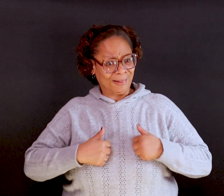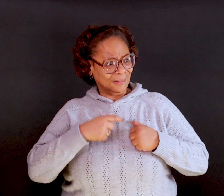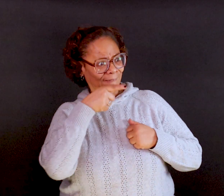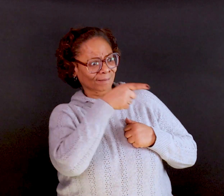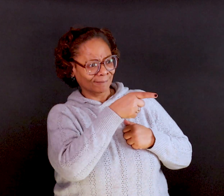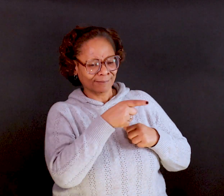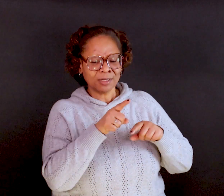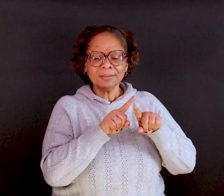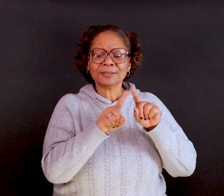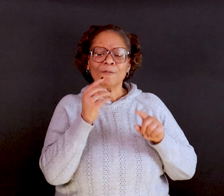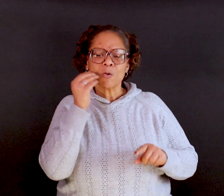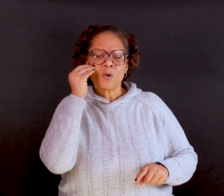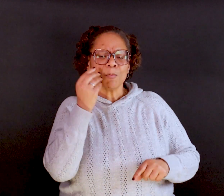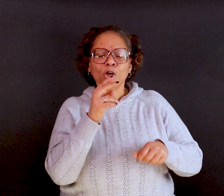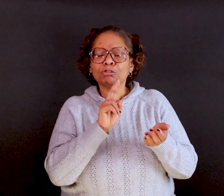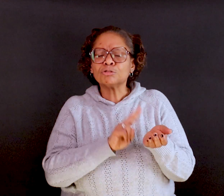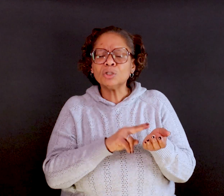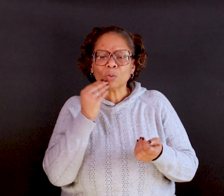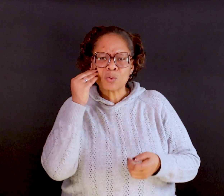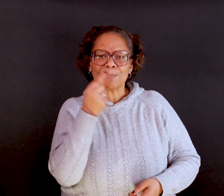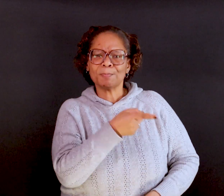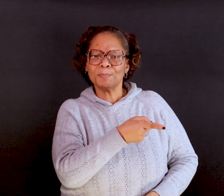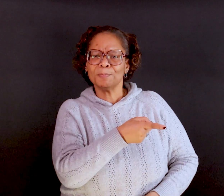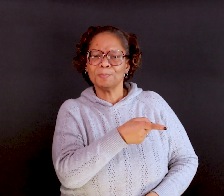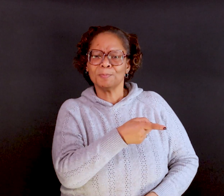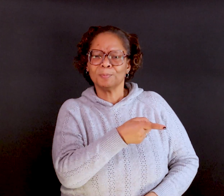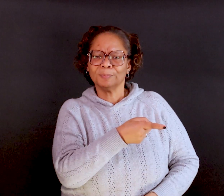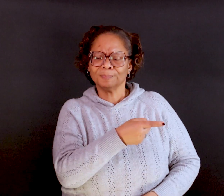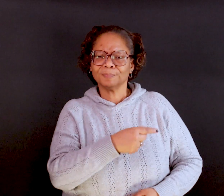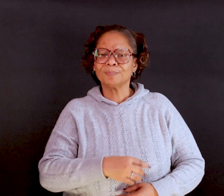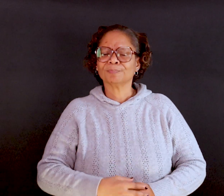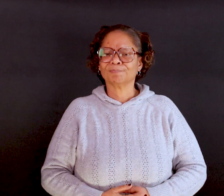And residents in long term care settings.